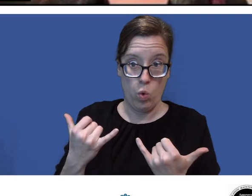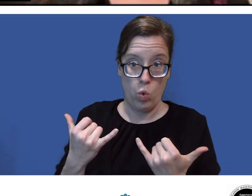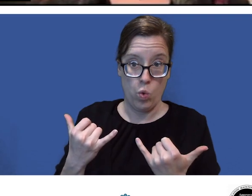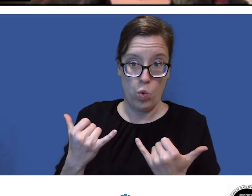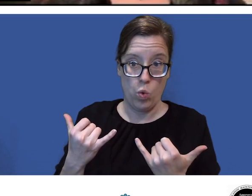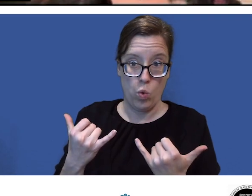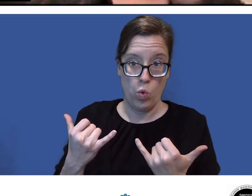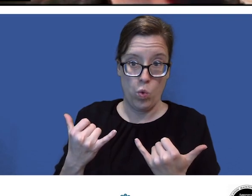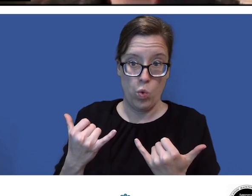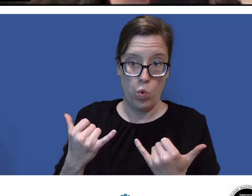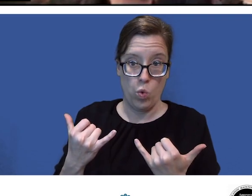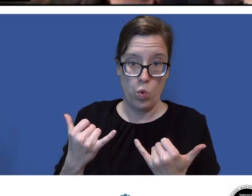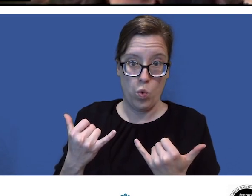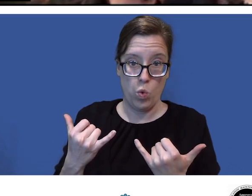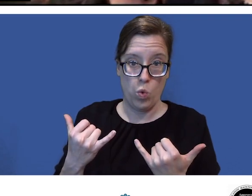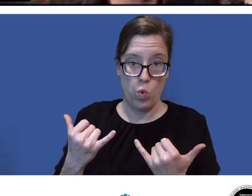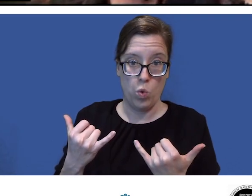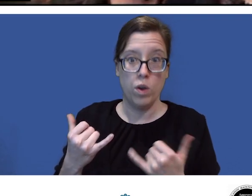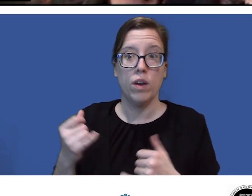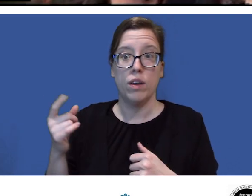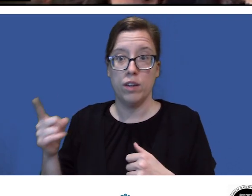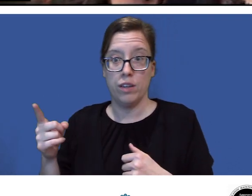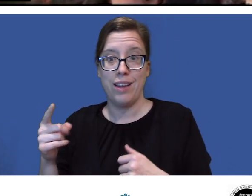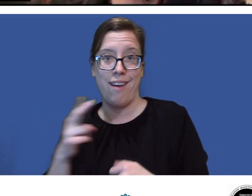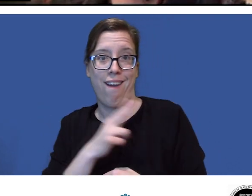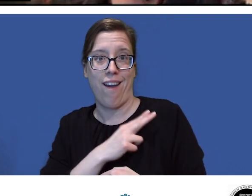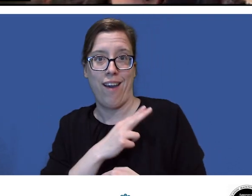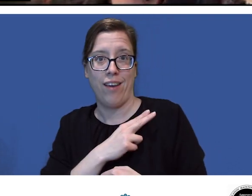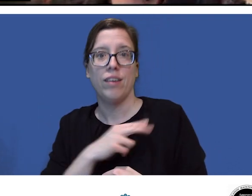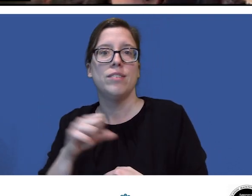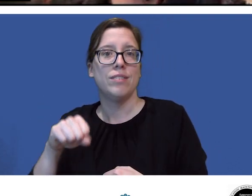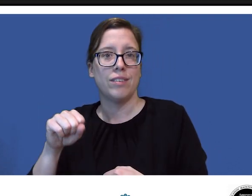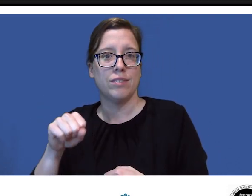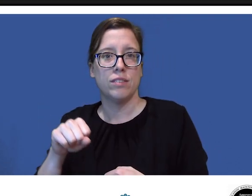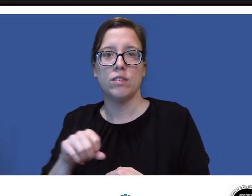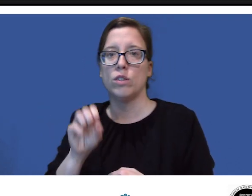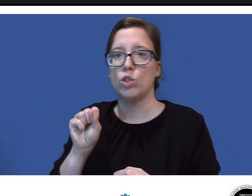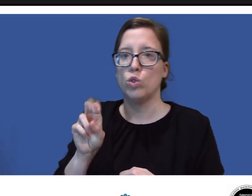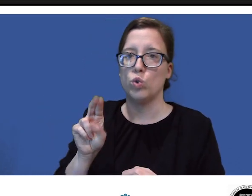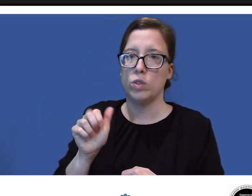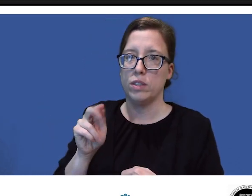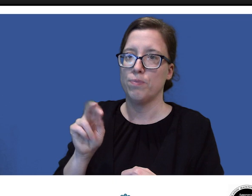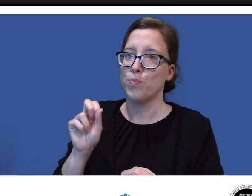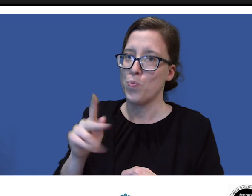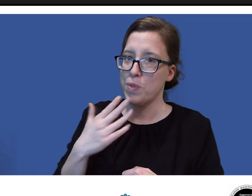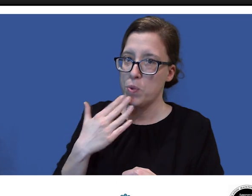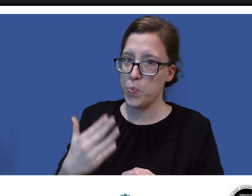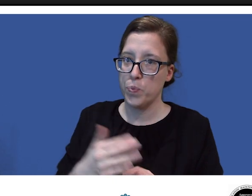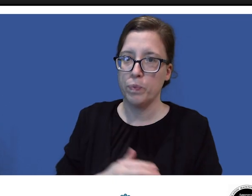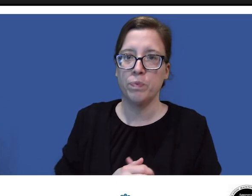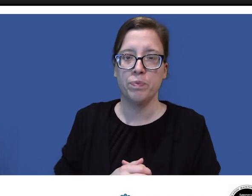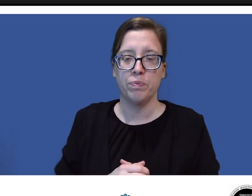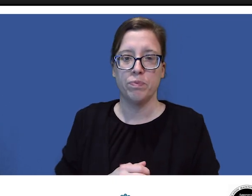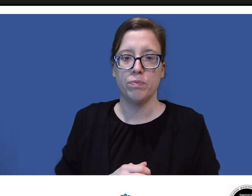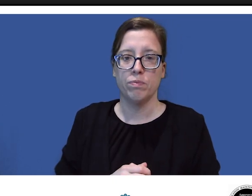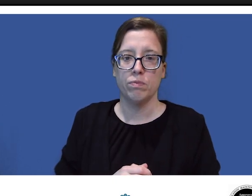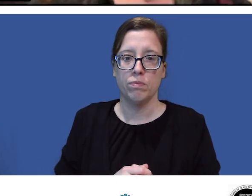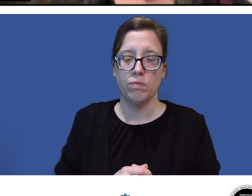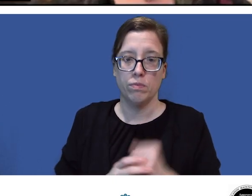Susan: Can you see it now? Heidi: Yes. Susan: Okay. Thank you.